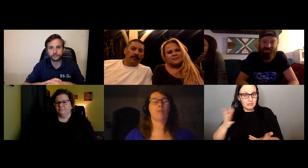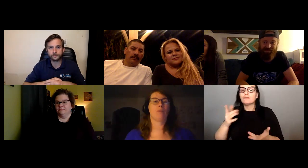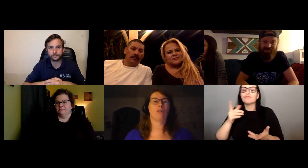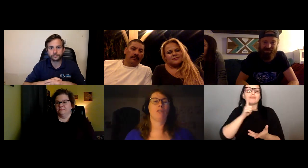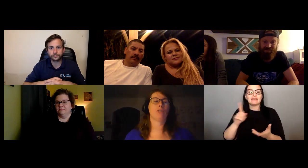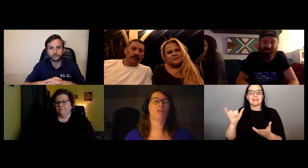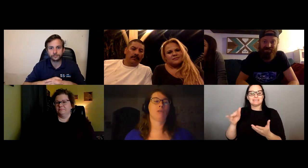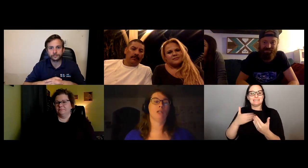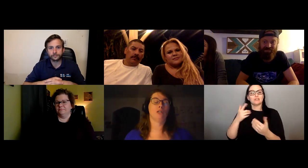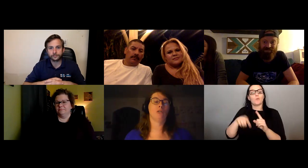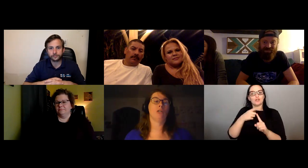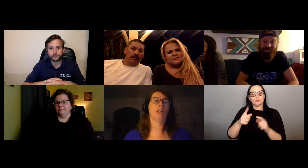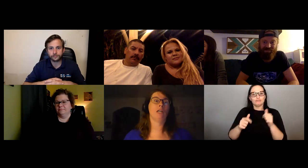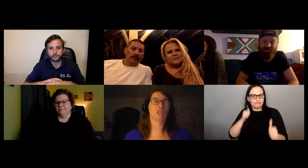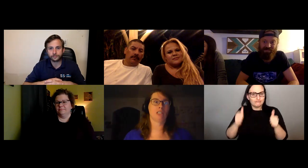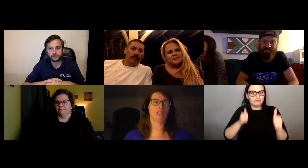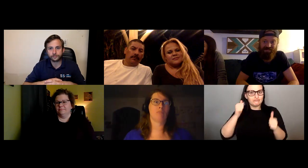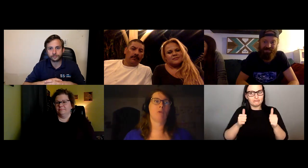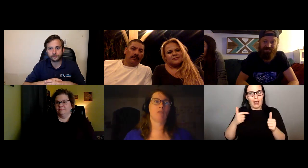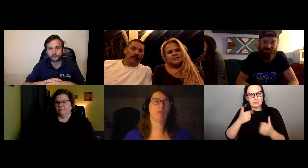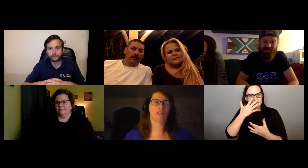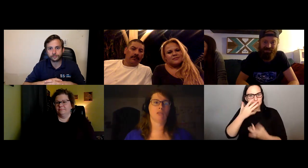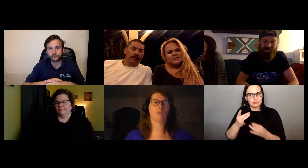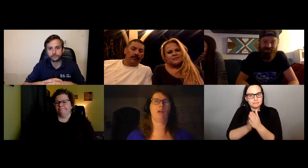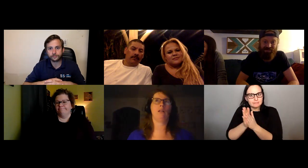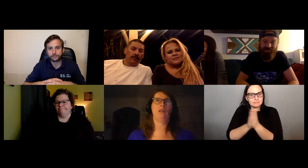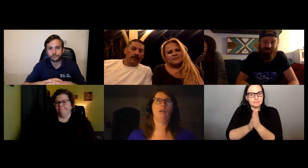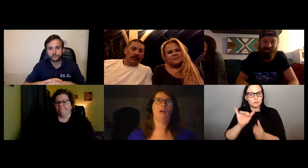when you show that you're interested and